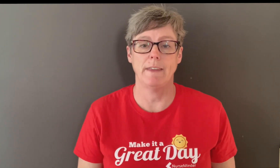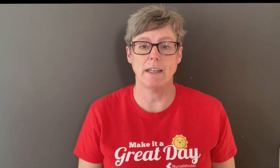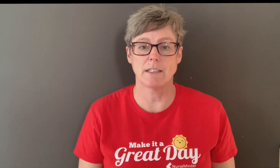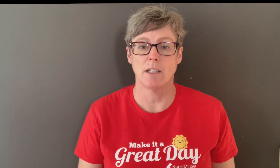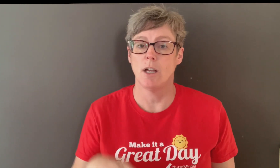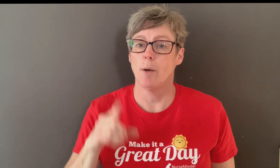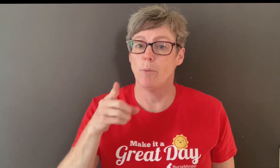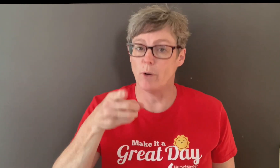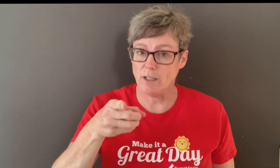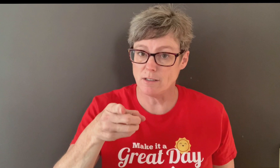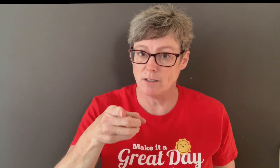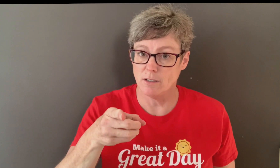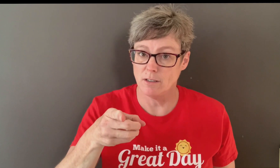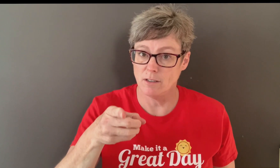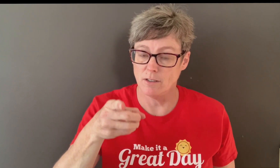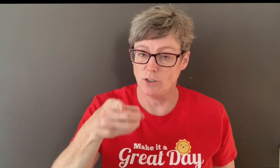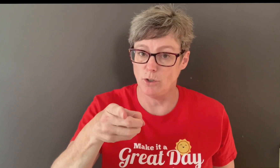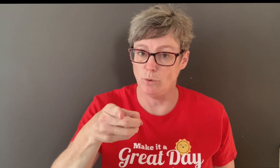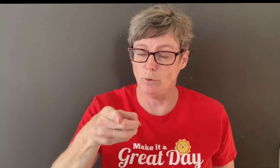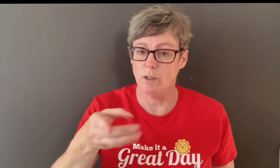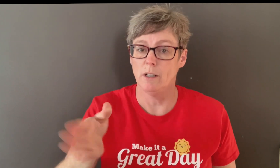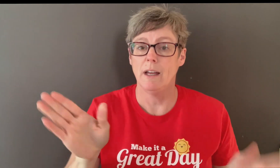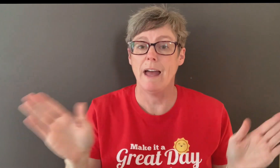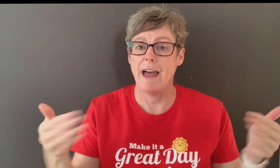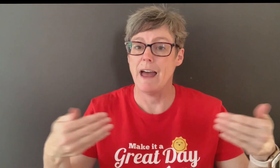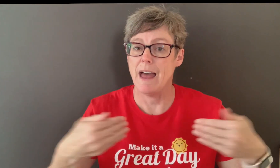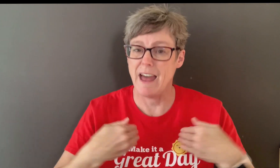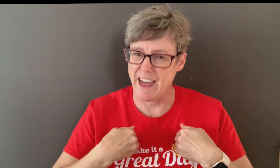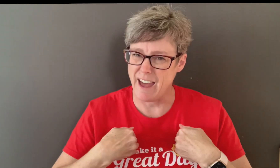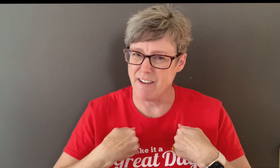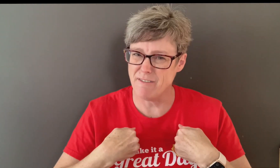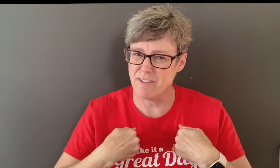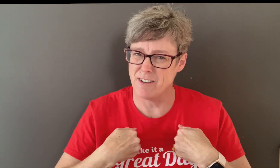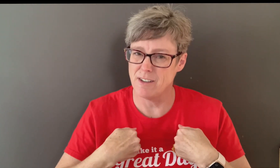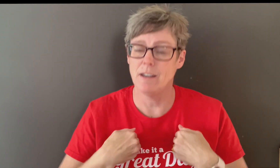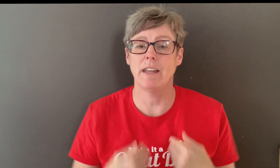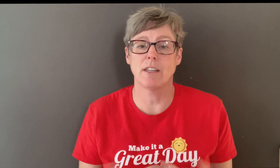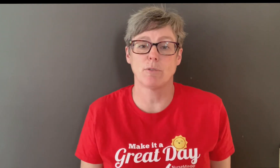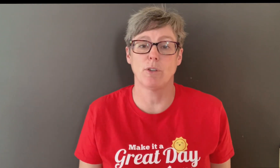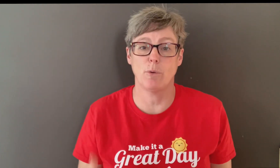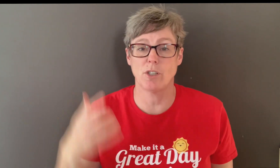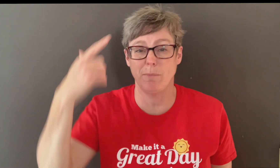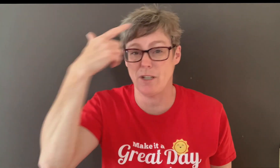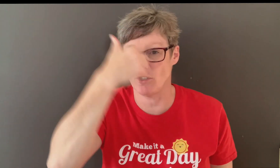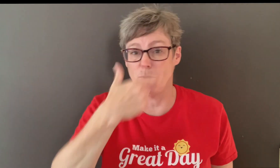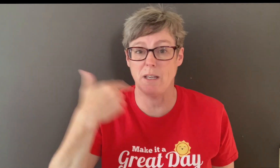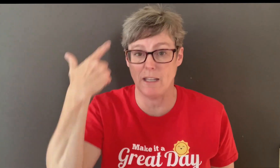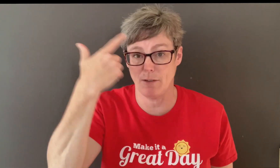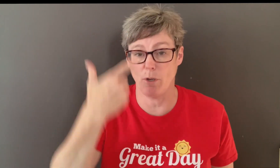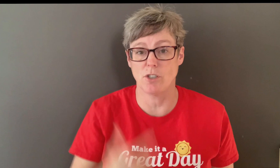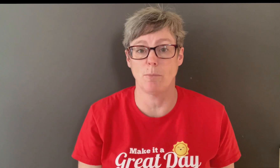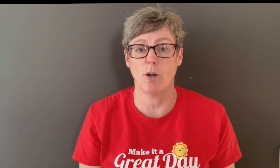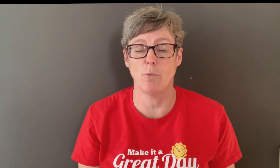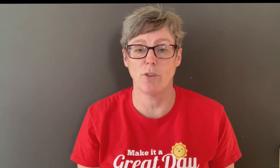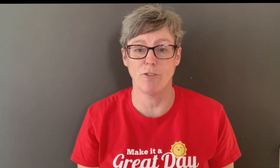that's point - you, have - and that's really the question because you're making the question mark with your